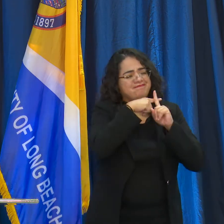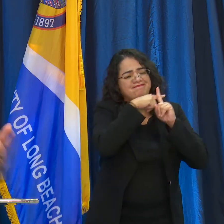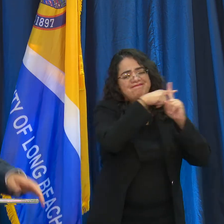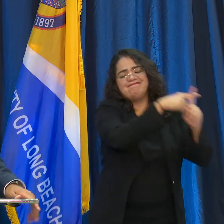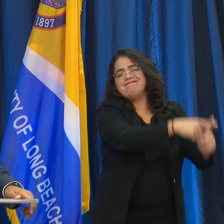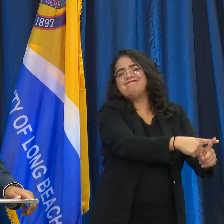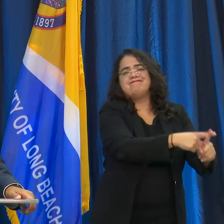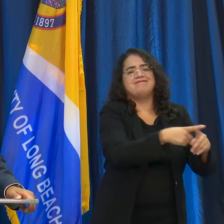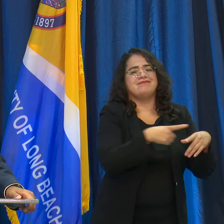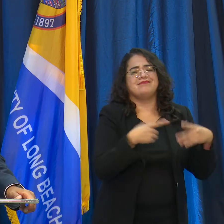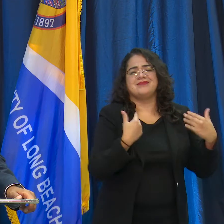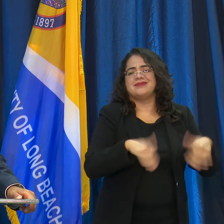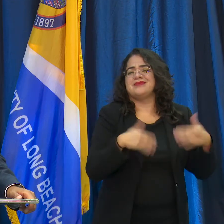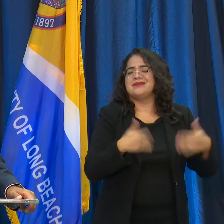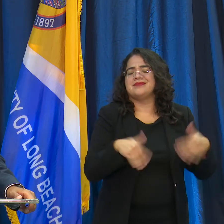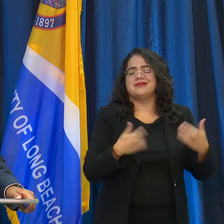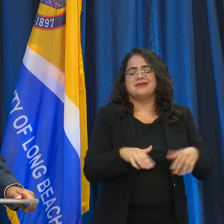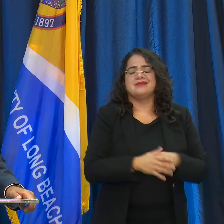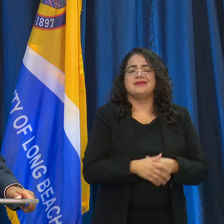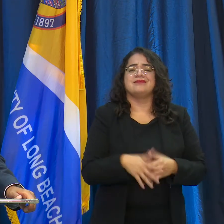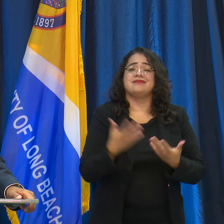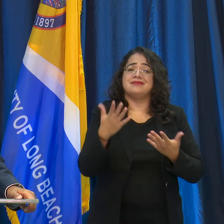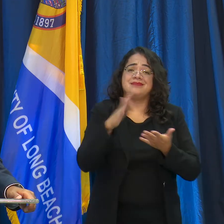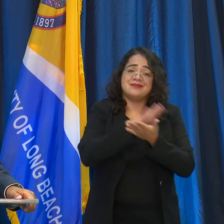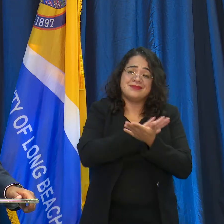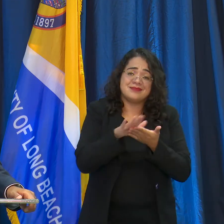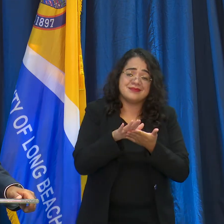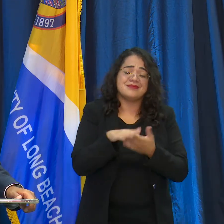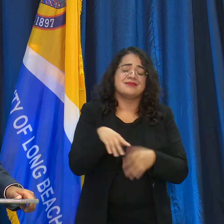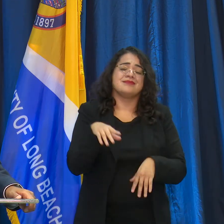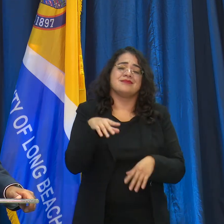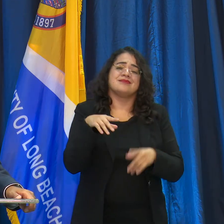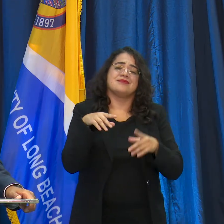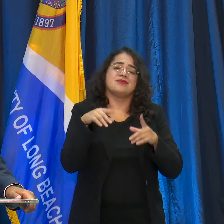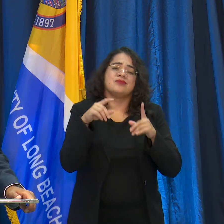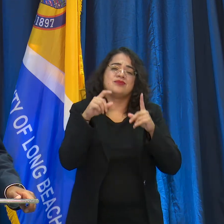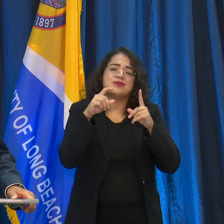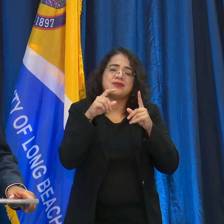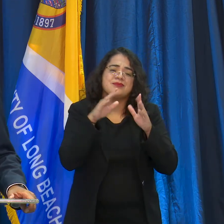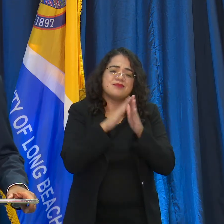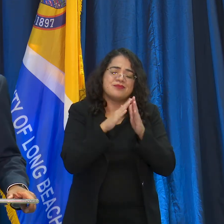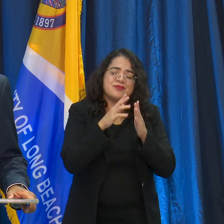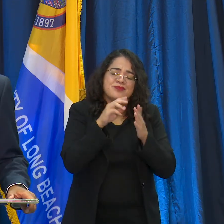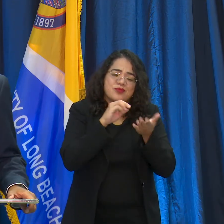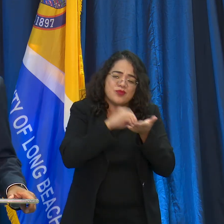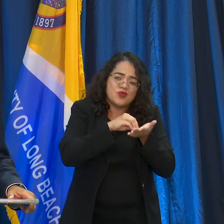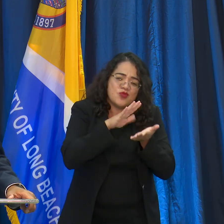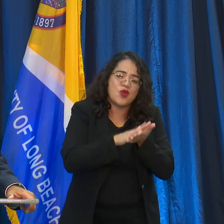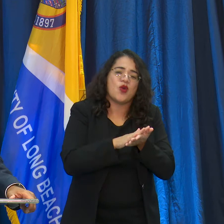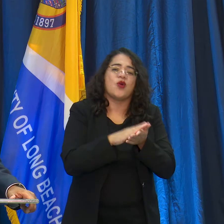really kind notes and and words of encouragement and prayer from so many individuals and and different